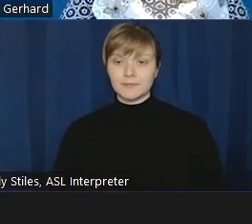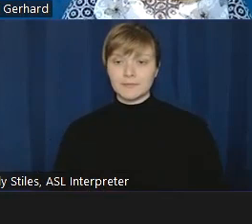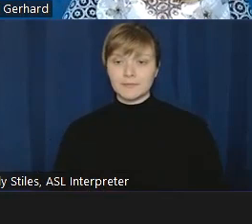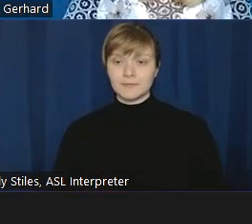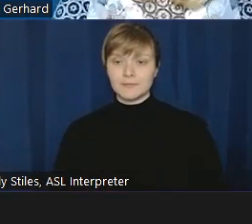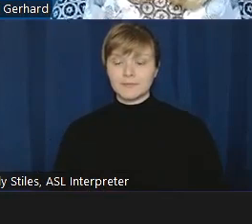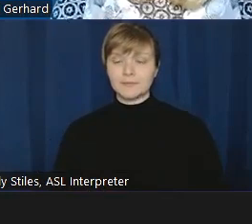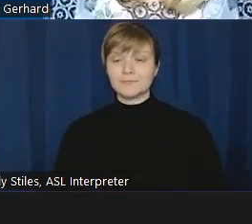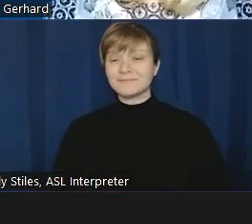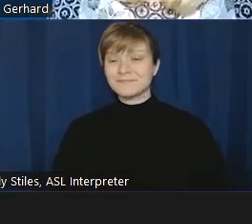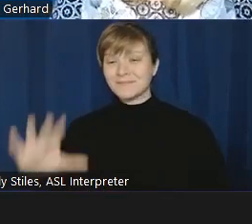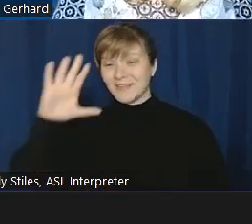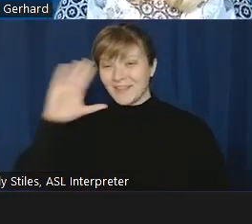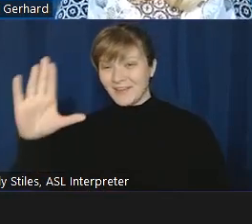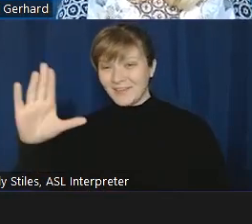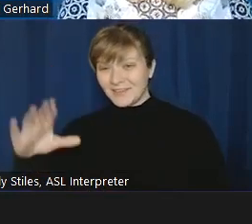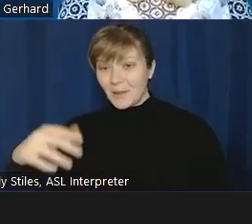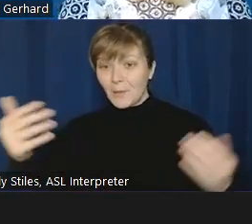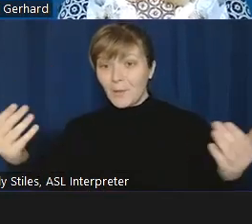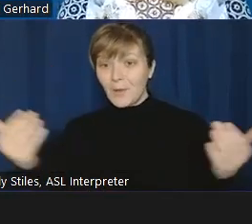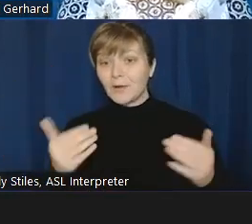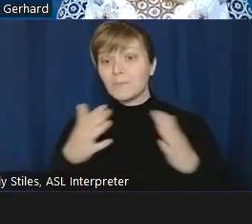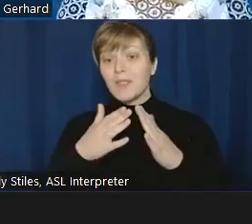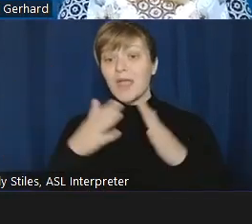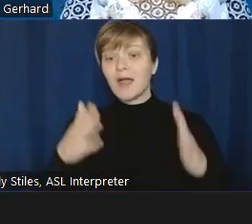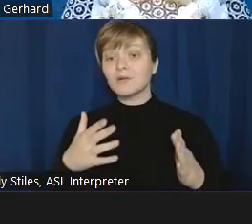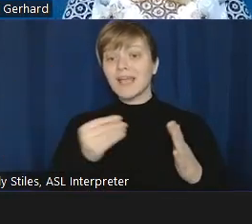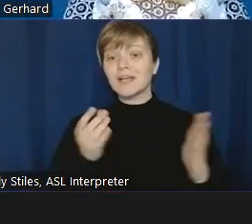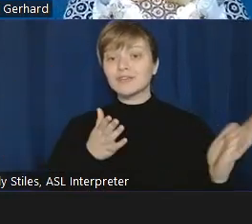Hello and welcome to the Housing and Services Resource Center’s Webinar,